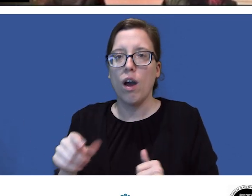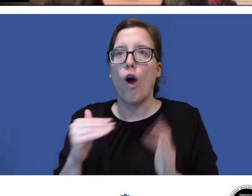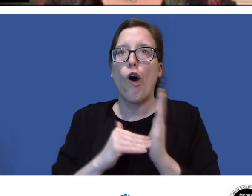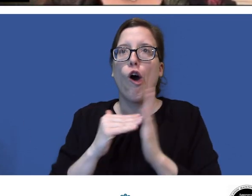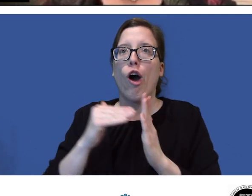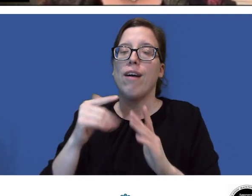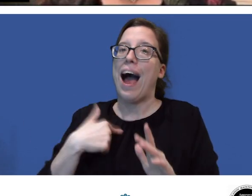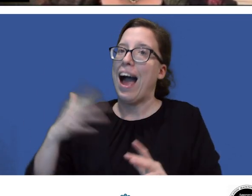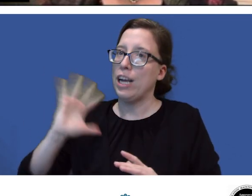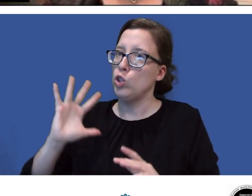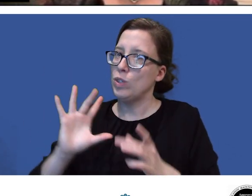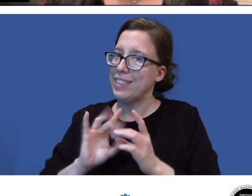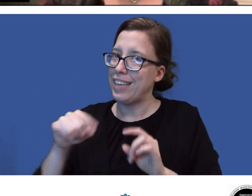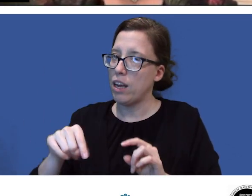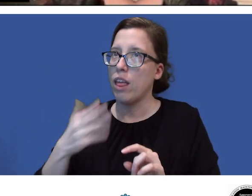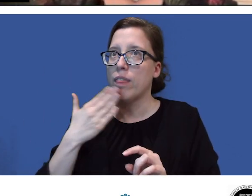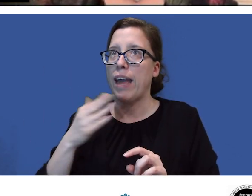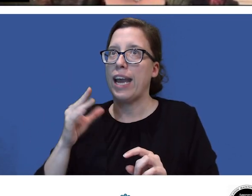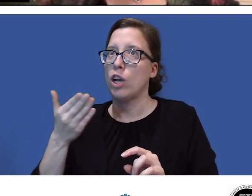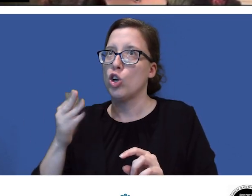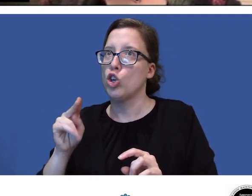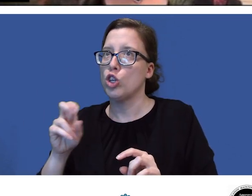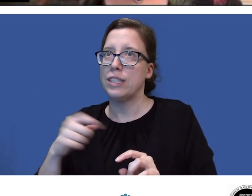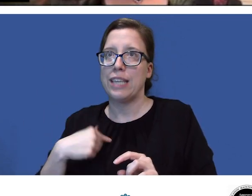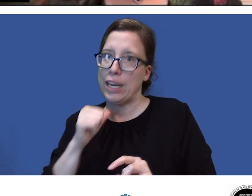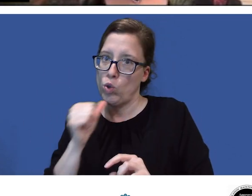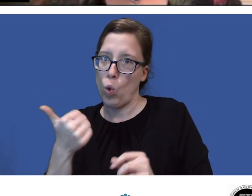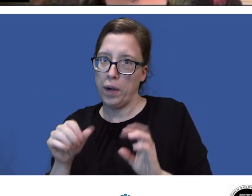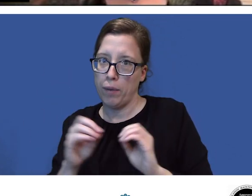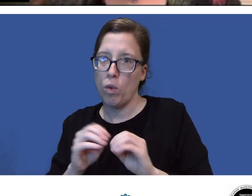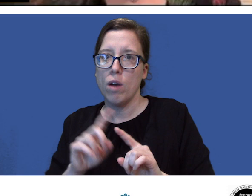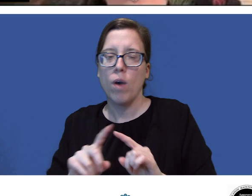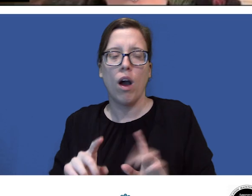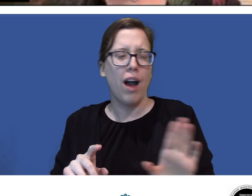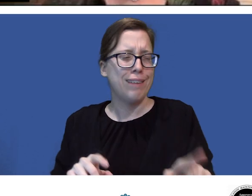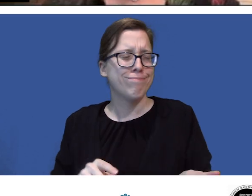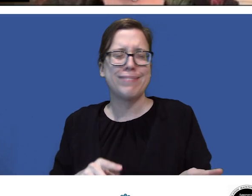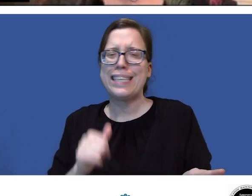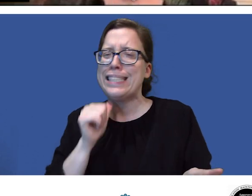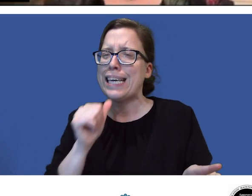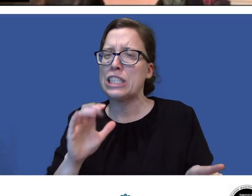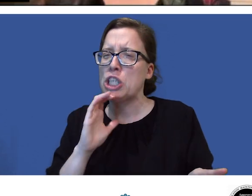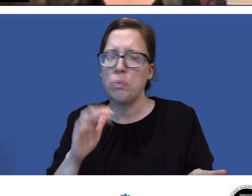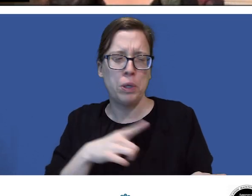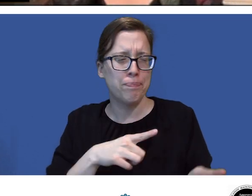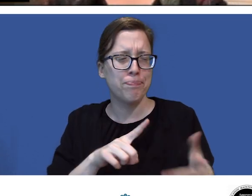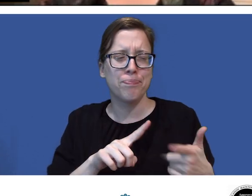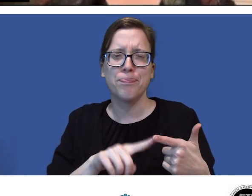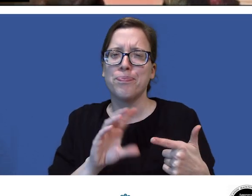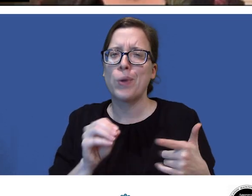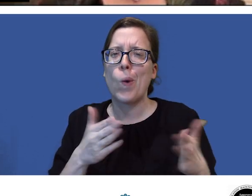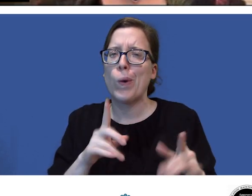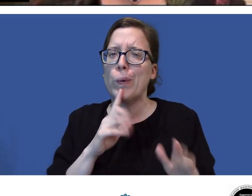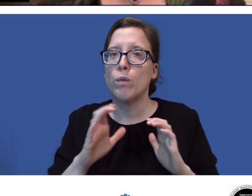I don't know how many times you might have said–I used to say this; thank goodness I don't anymore– "Well, he doesn't communicate. He